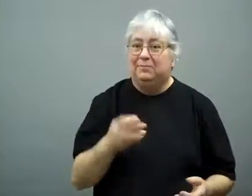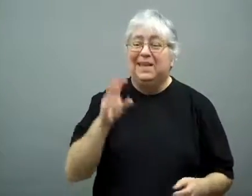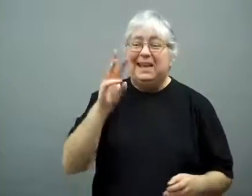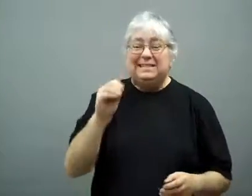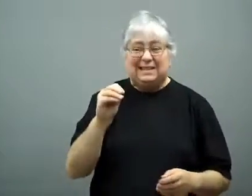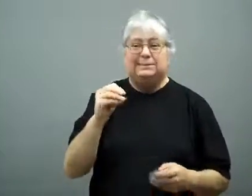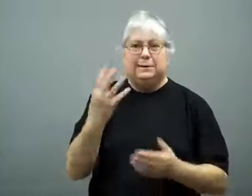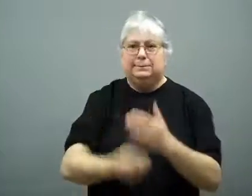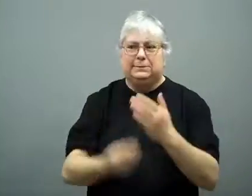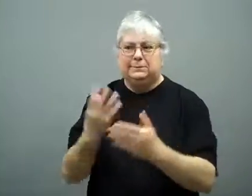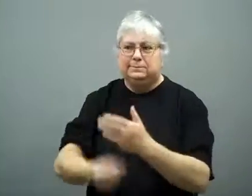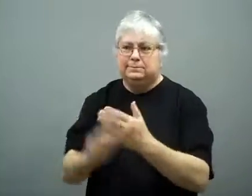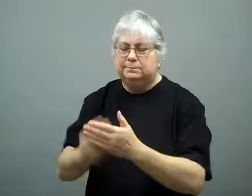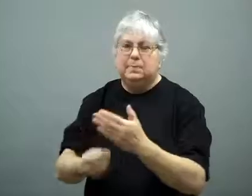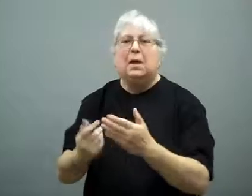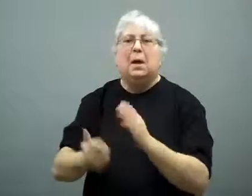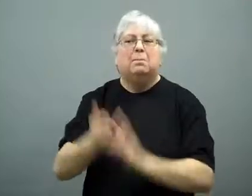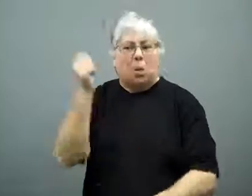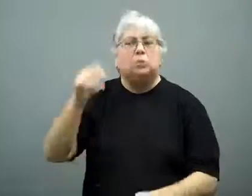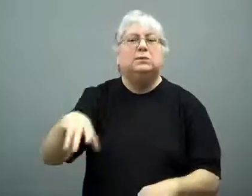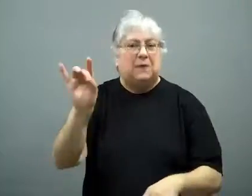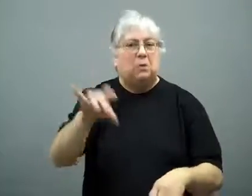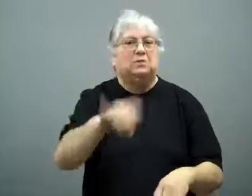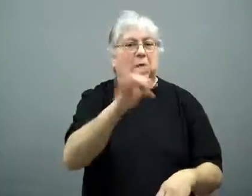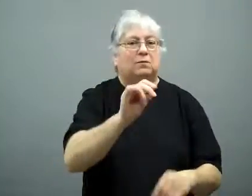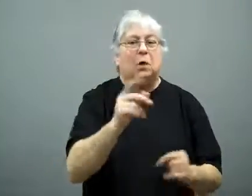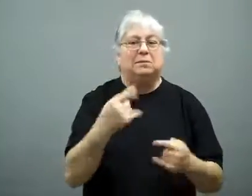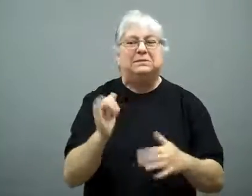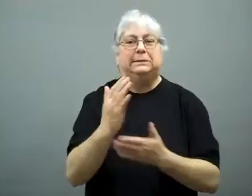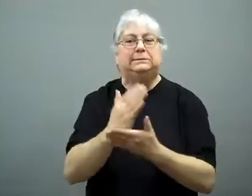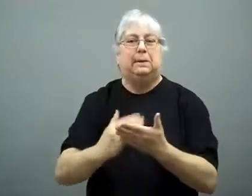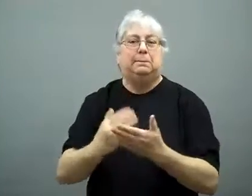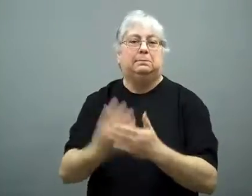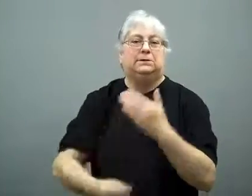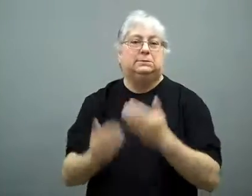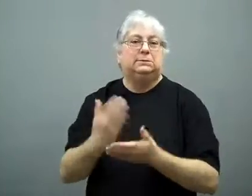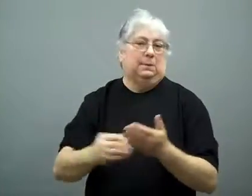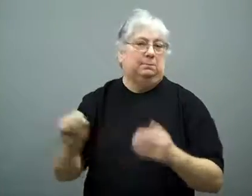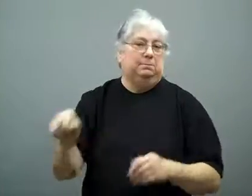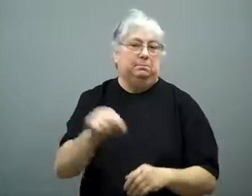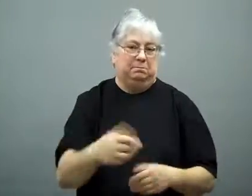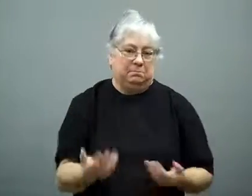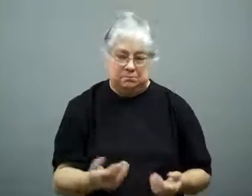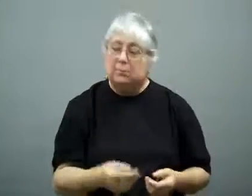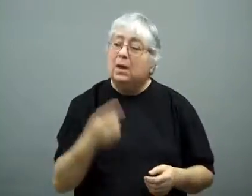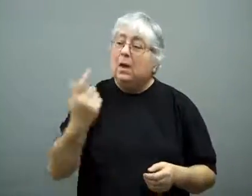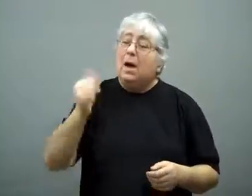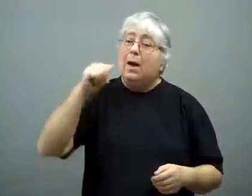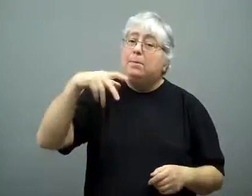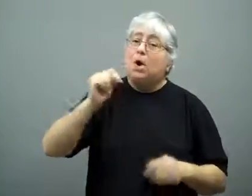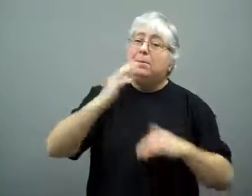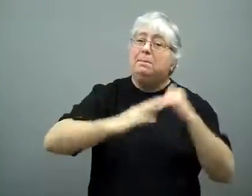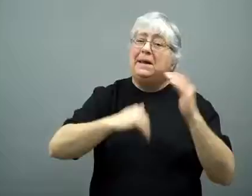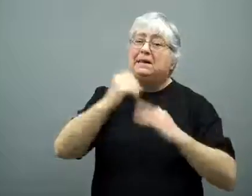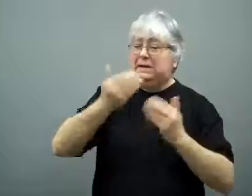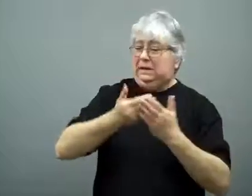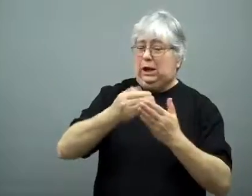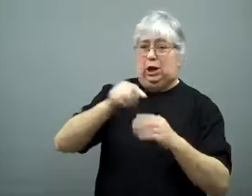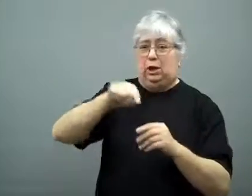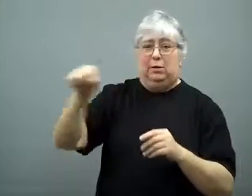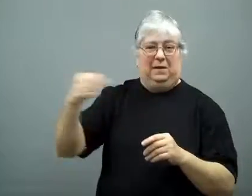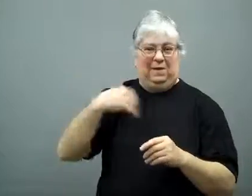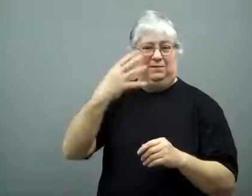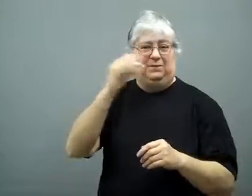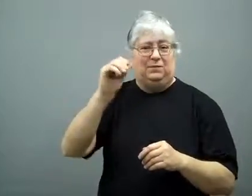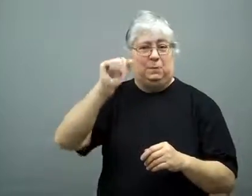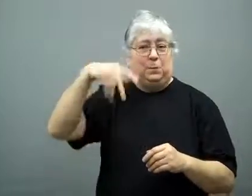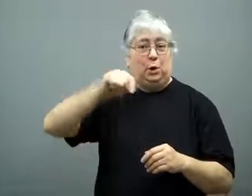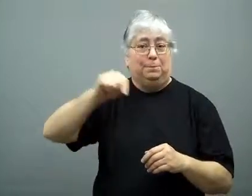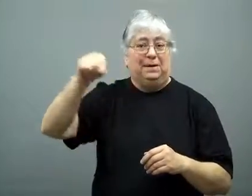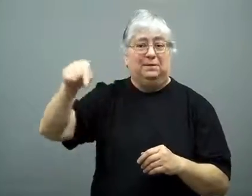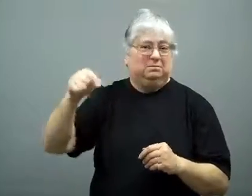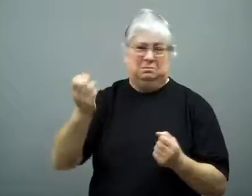60 were missing. Most have been found, but there are still some missing.